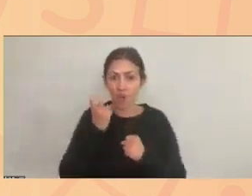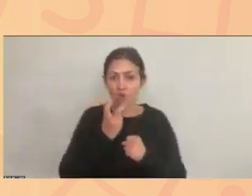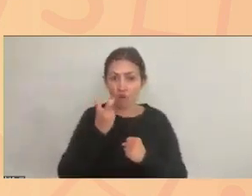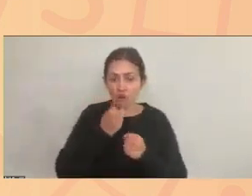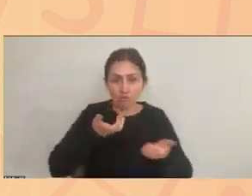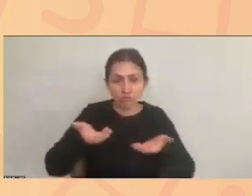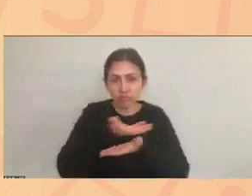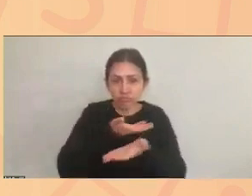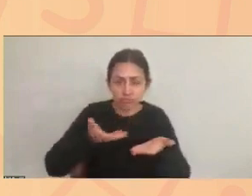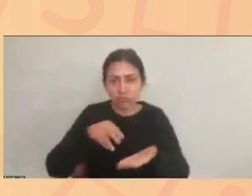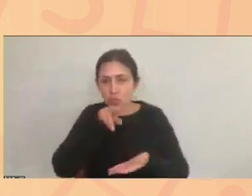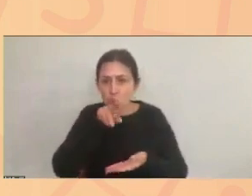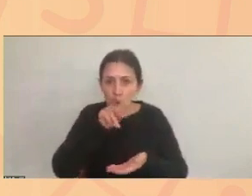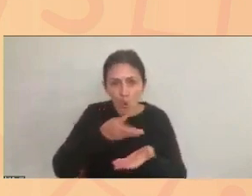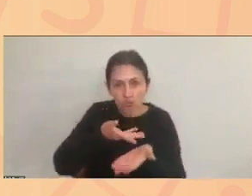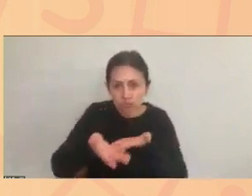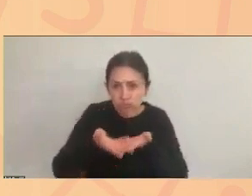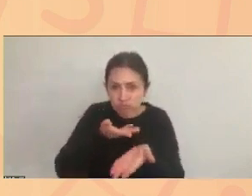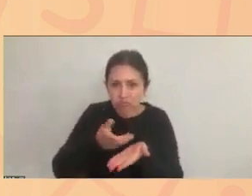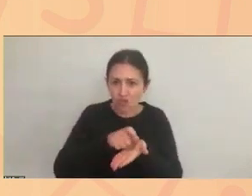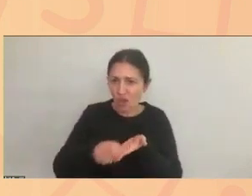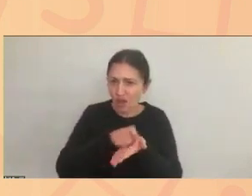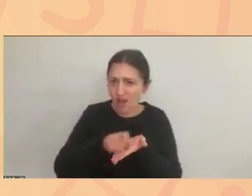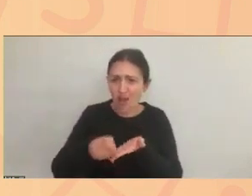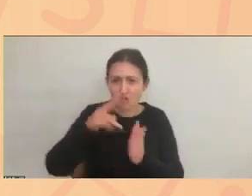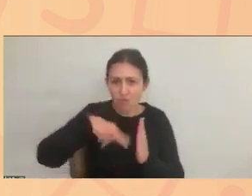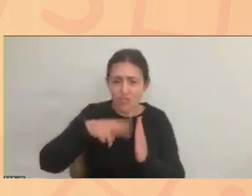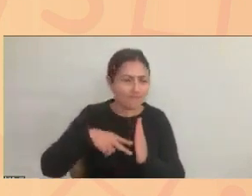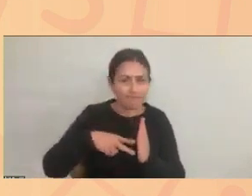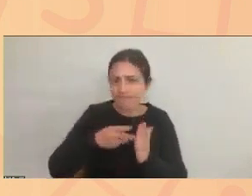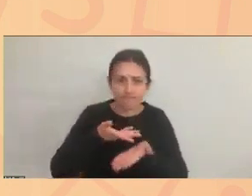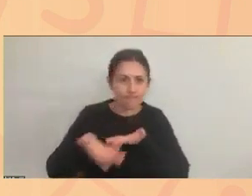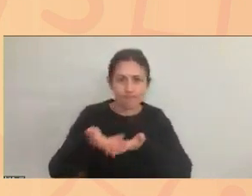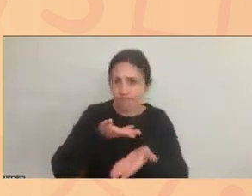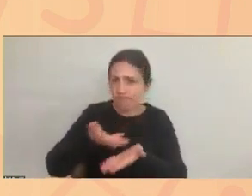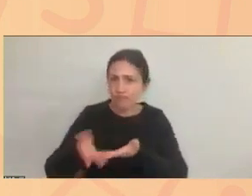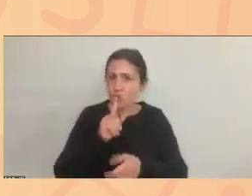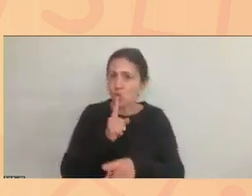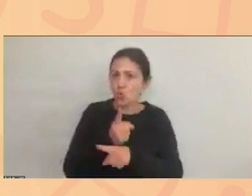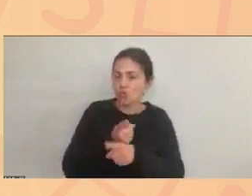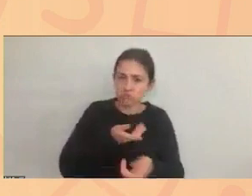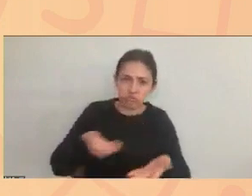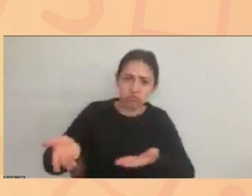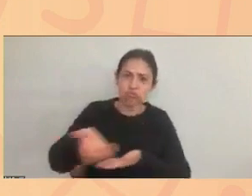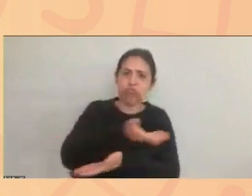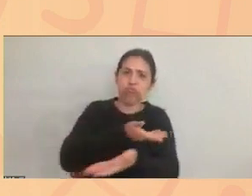the knowledge passing is being done with the small children. We put the seeds into the children here at Baya Gawiy through doing